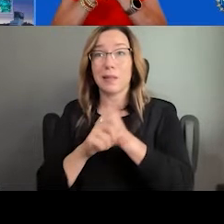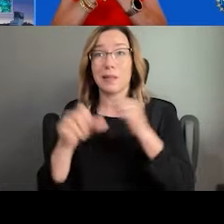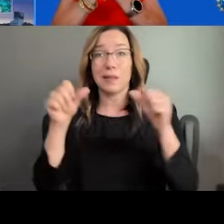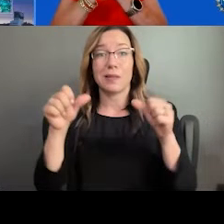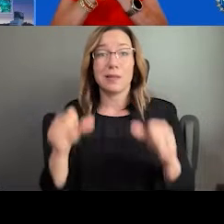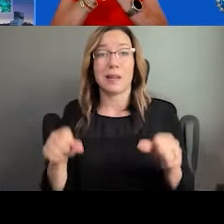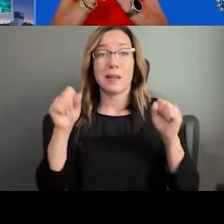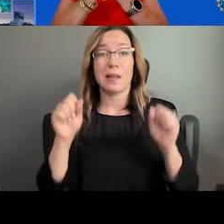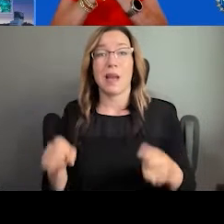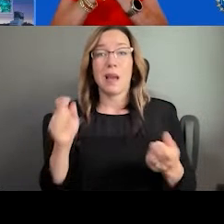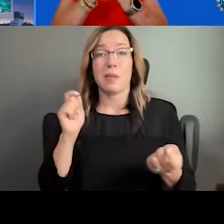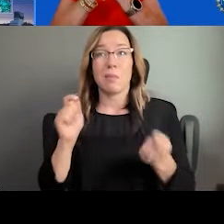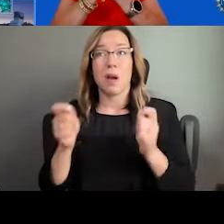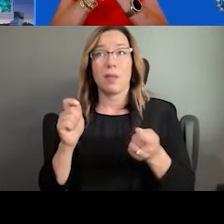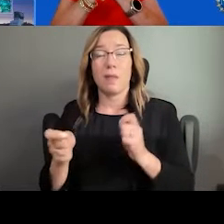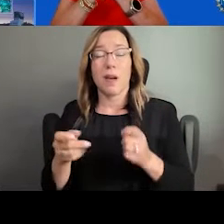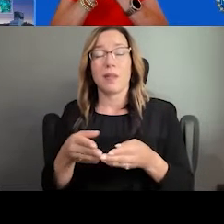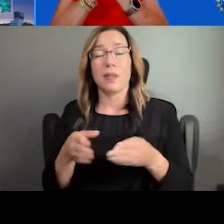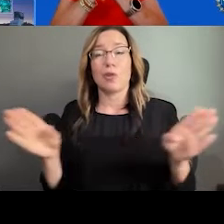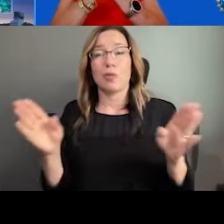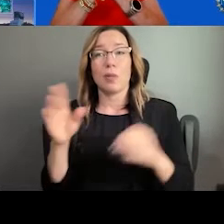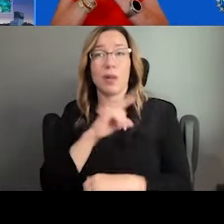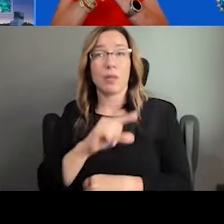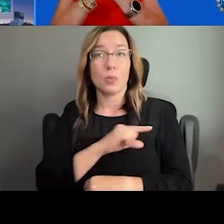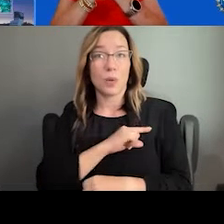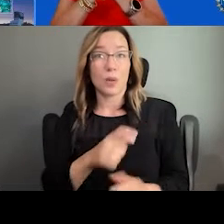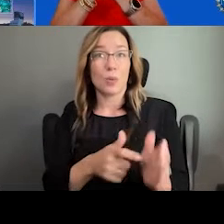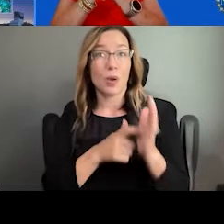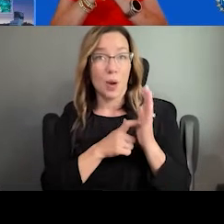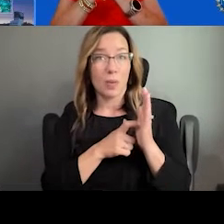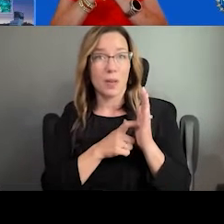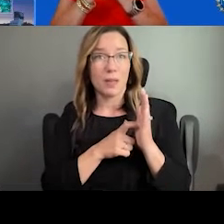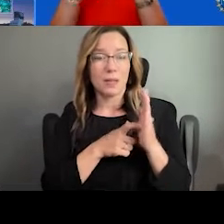the general eligibility requirements that are specified in the PAPP Guide.